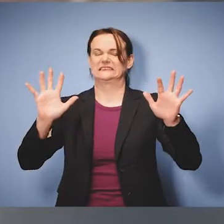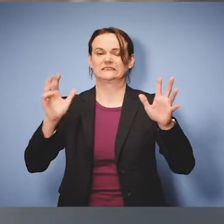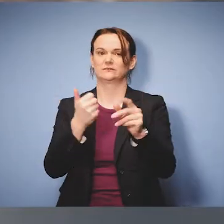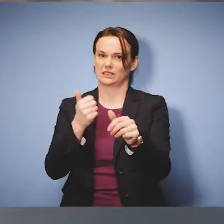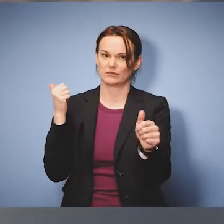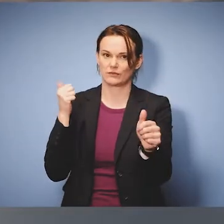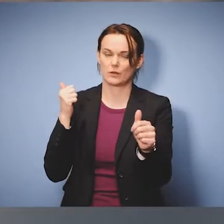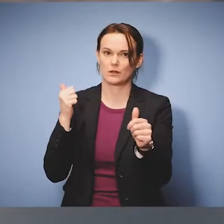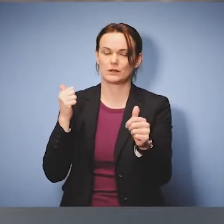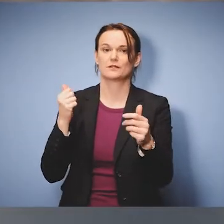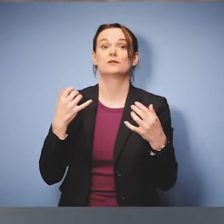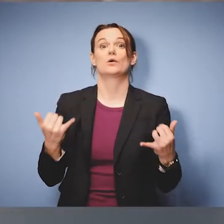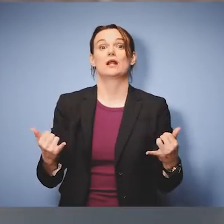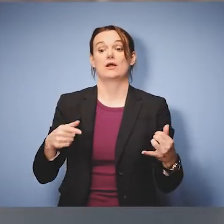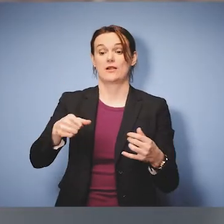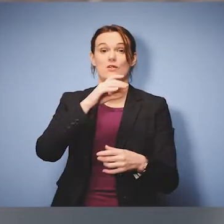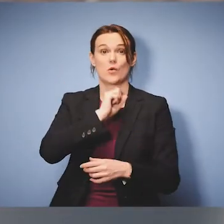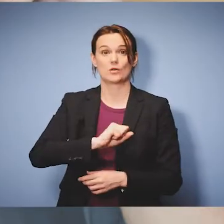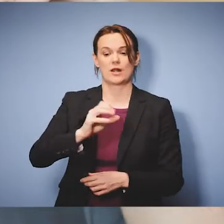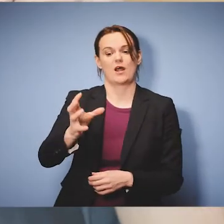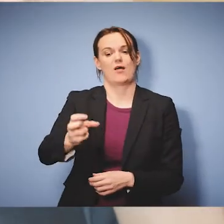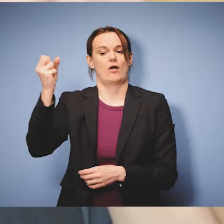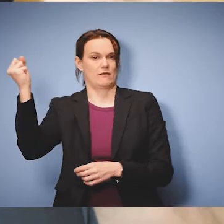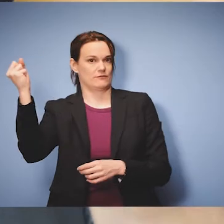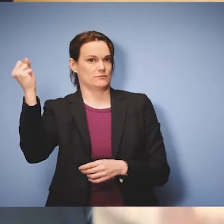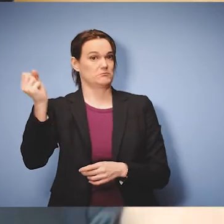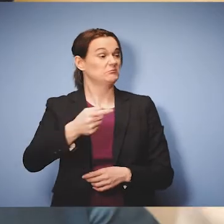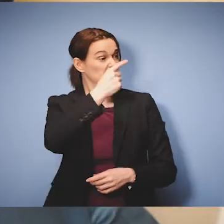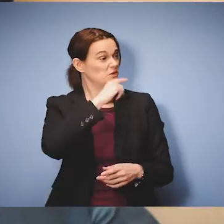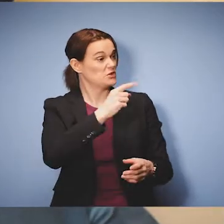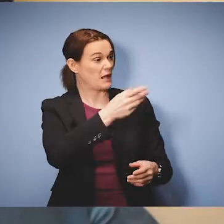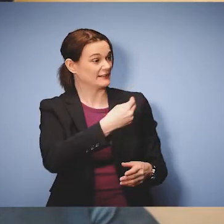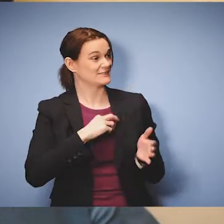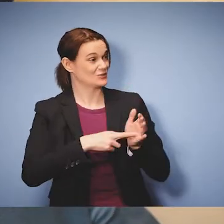Now we're gonna have Justin come over and remove the old faucet. Would you mind passing me a screwdriver please?